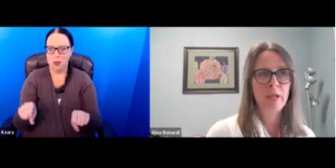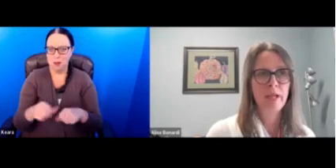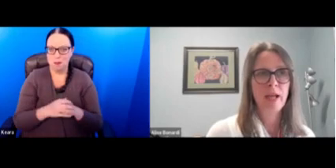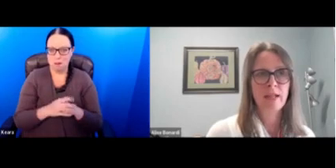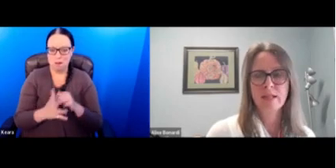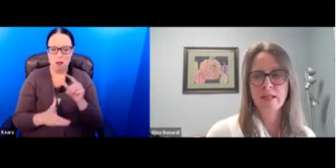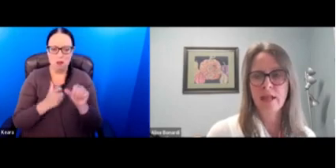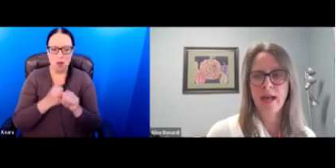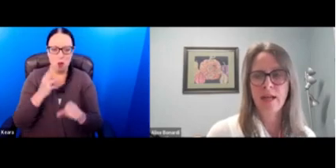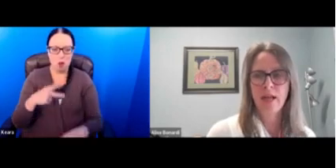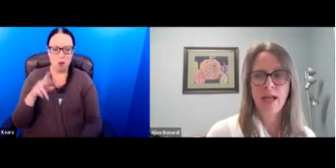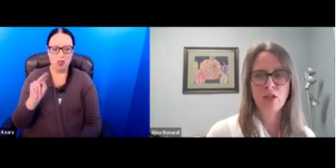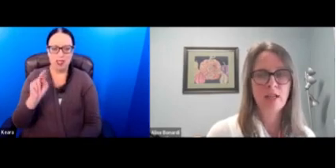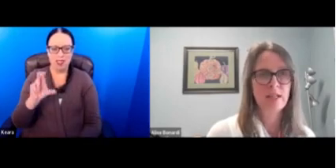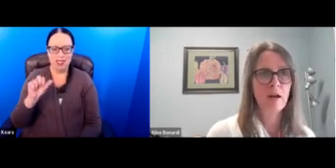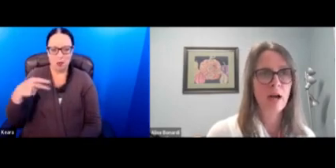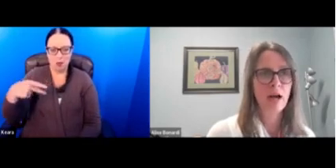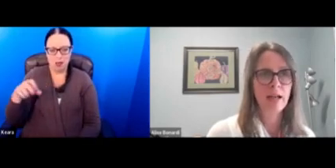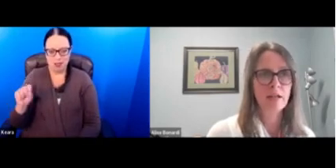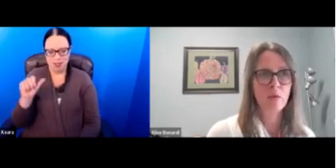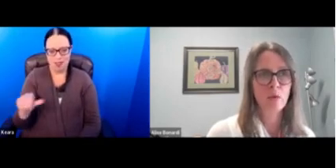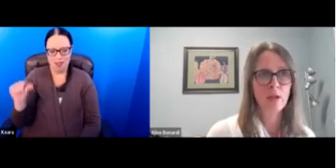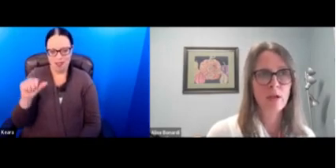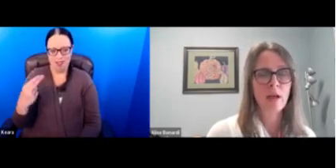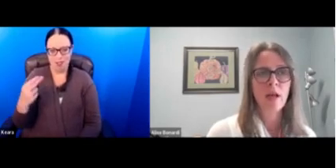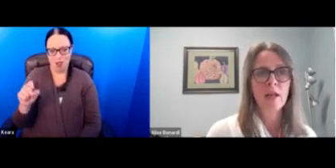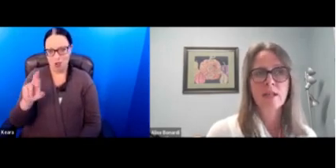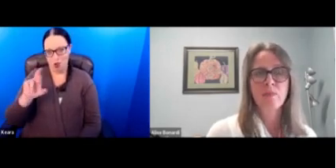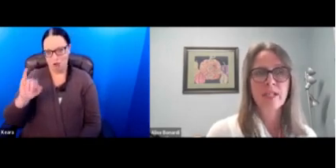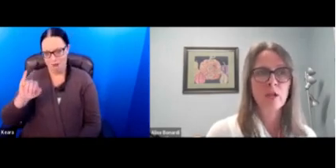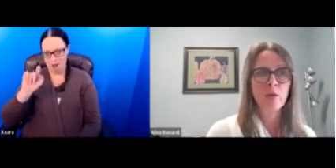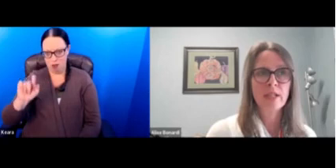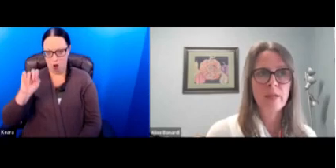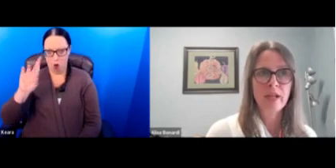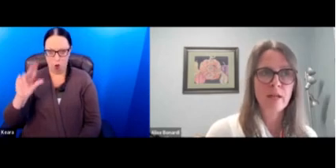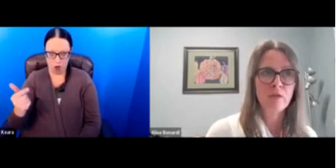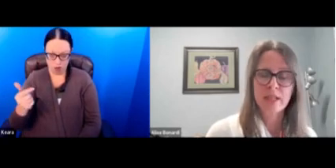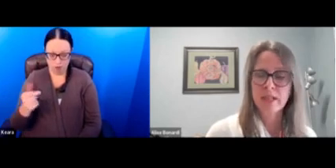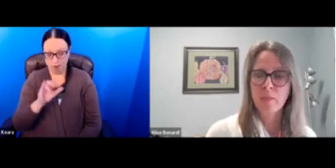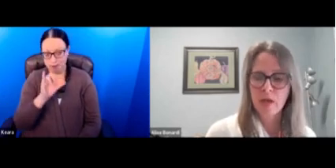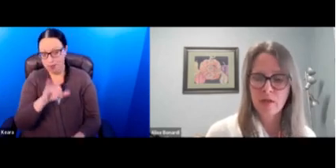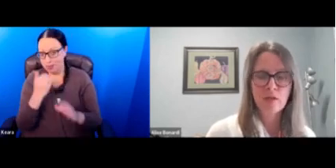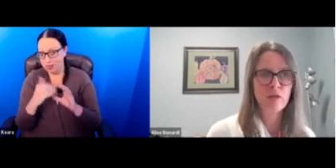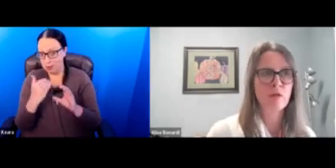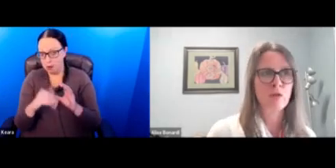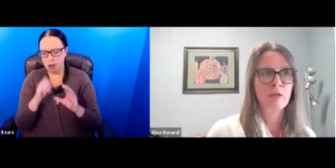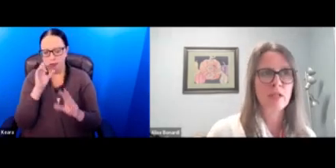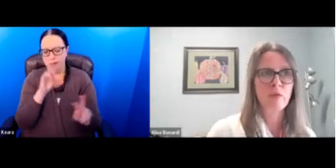pps@hsri.org this please note this email address is not monitored during during this